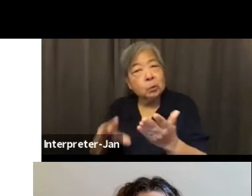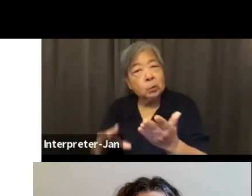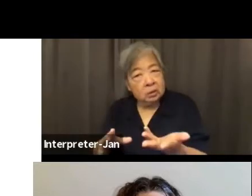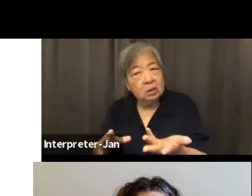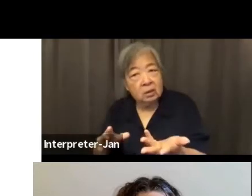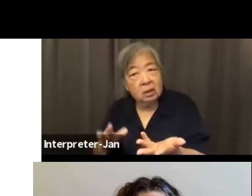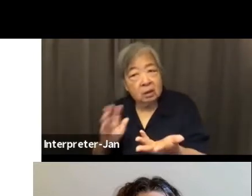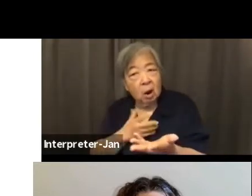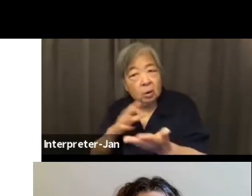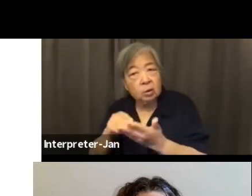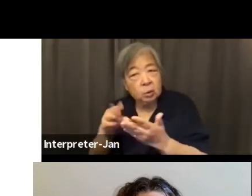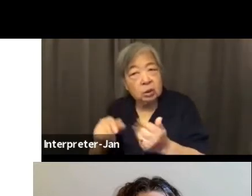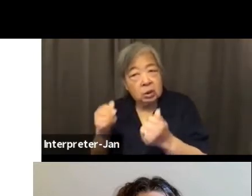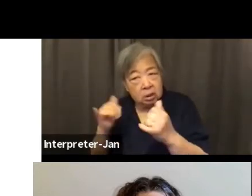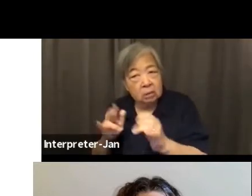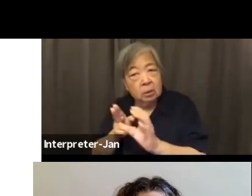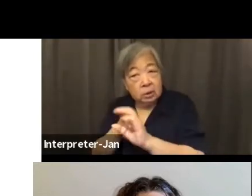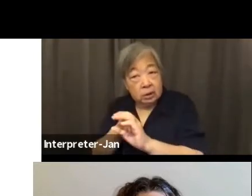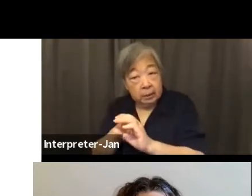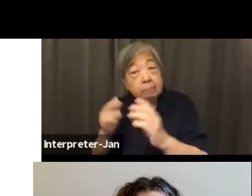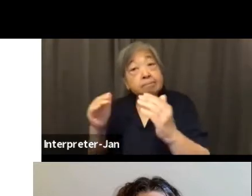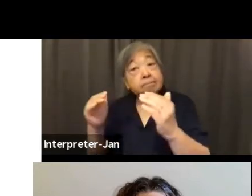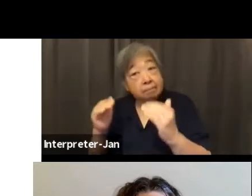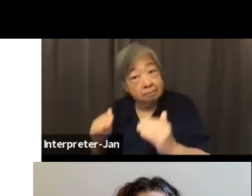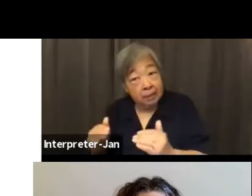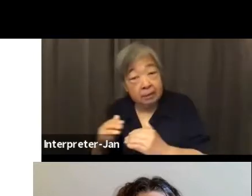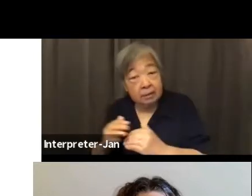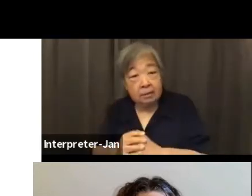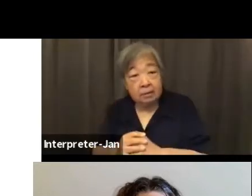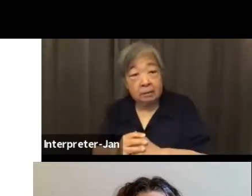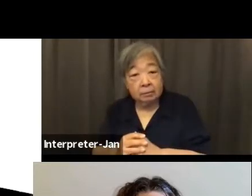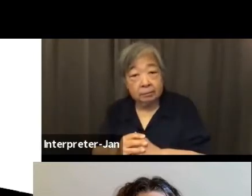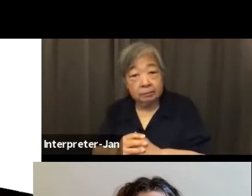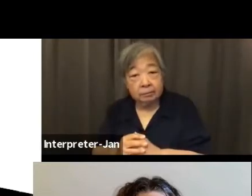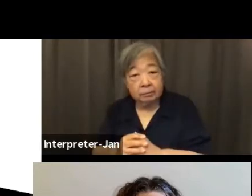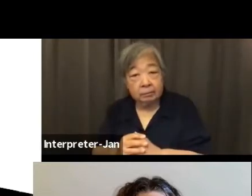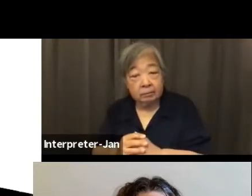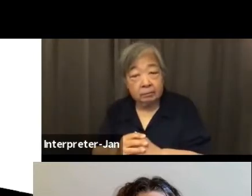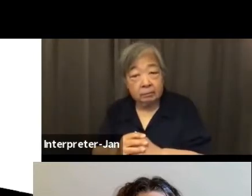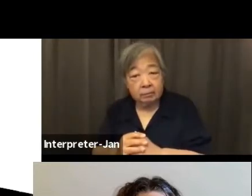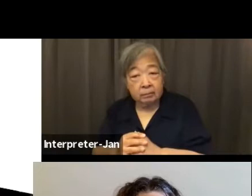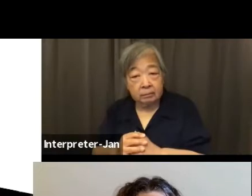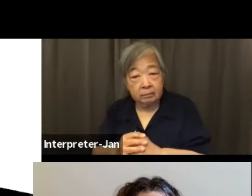Go to the next slide, please. Thank you.